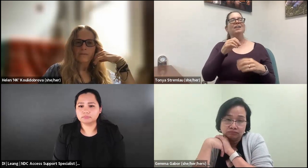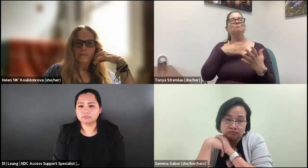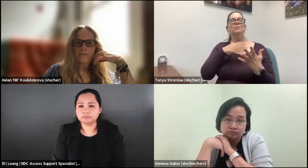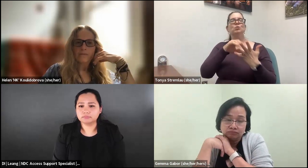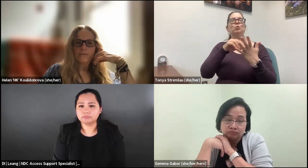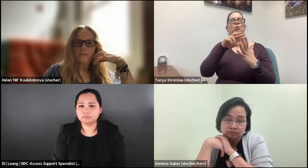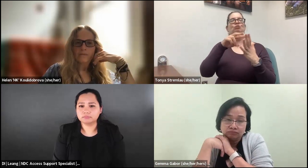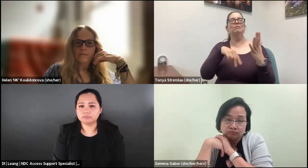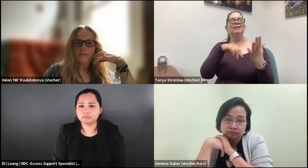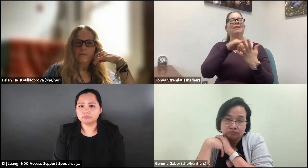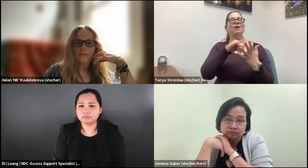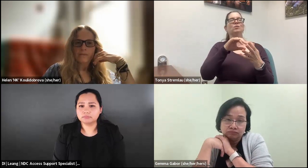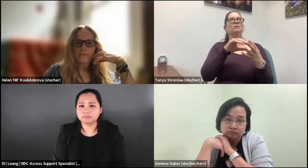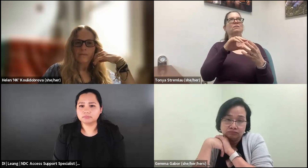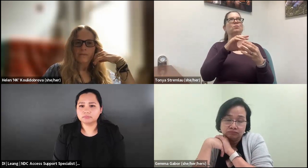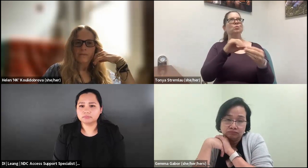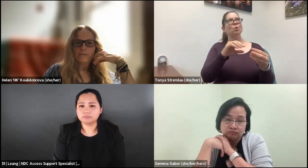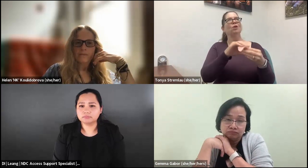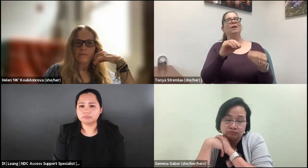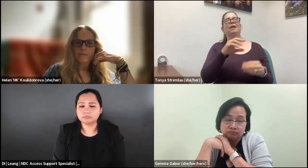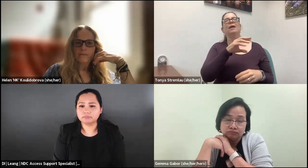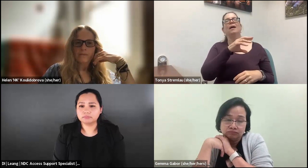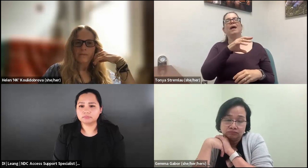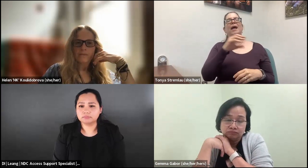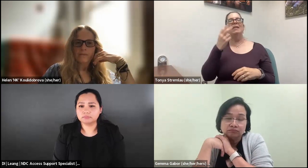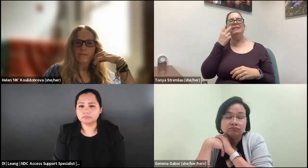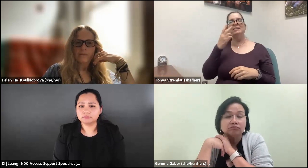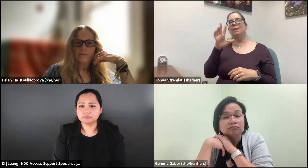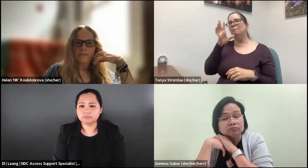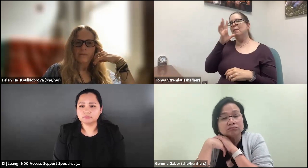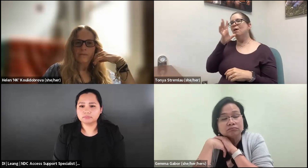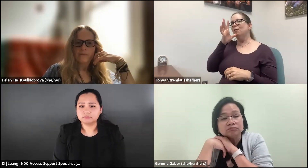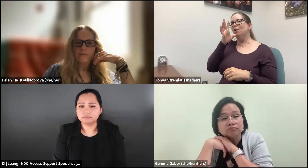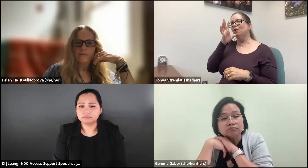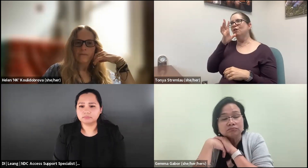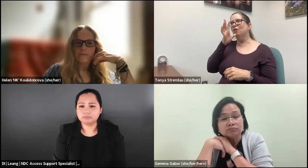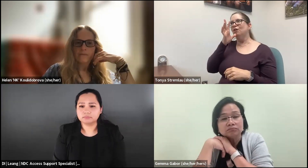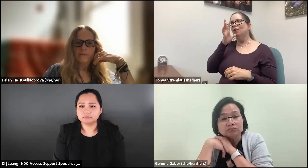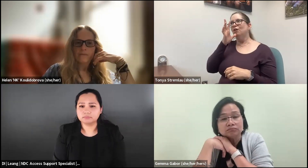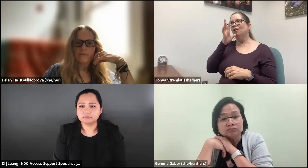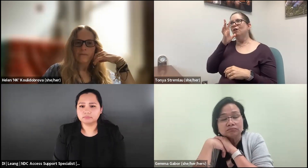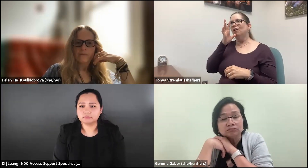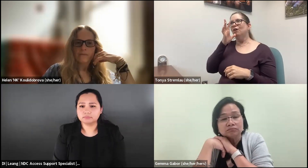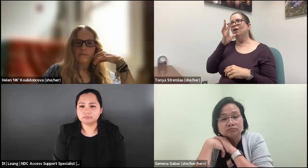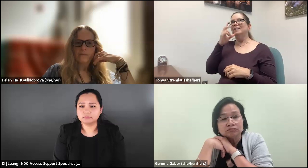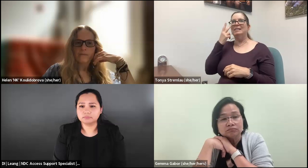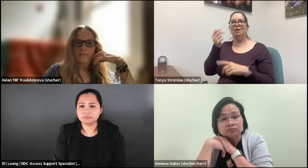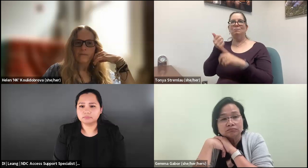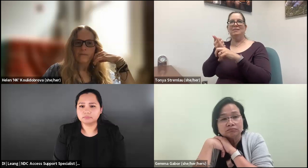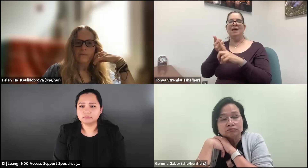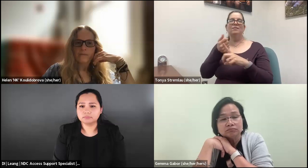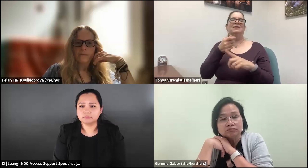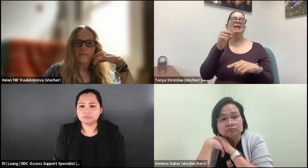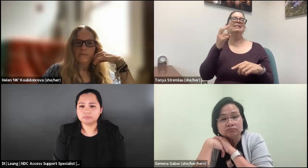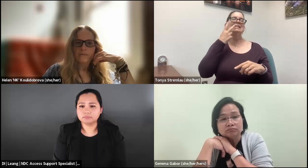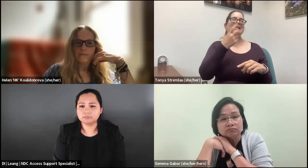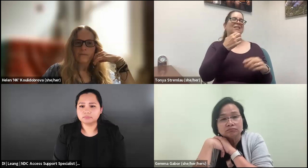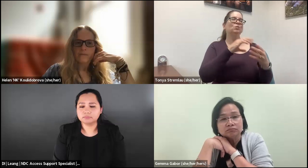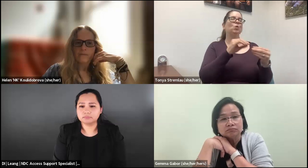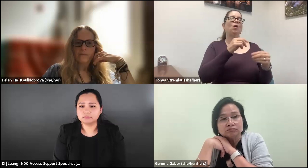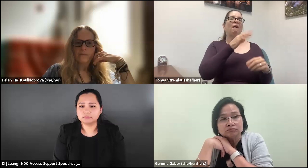and they're in my class, I will have them read a story,